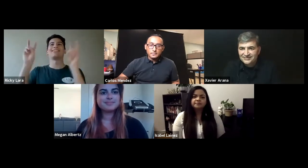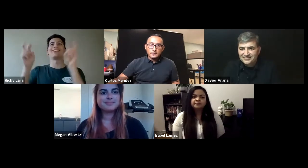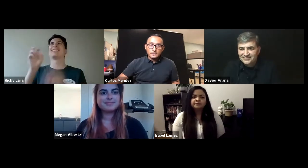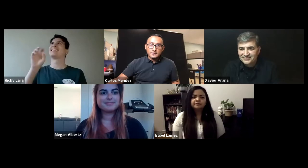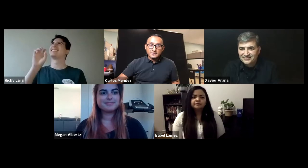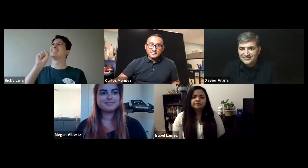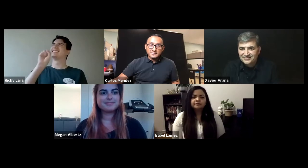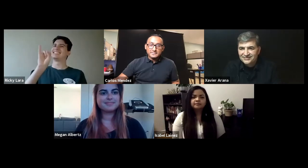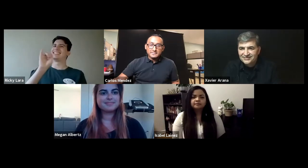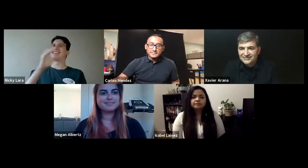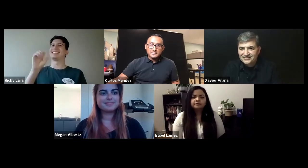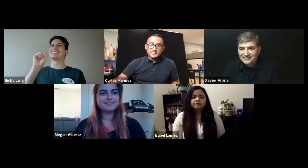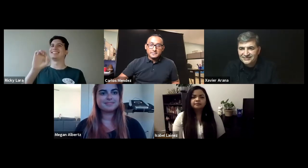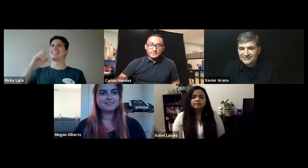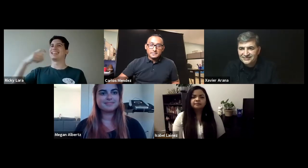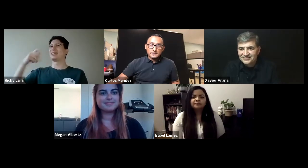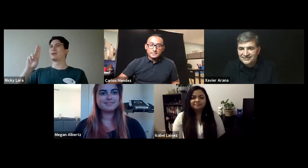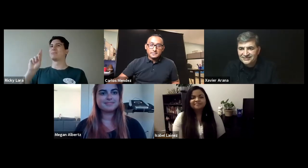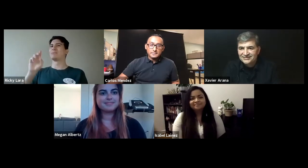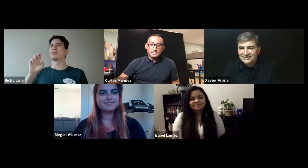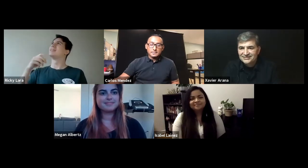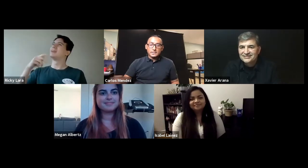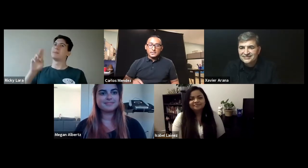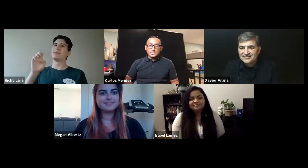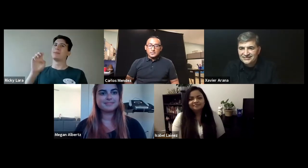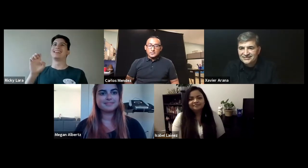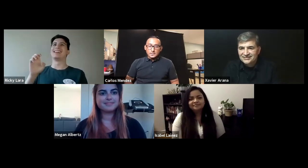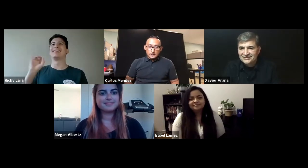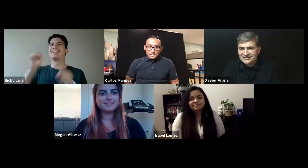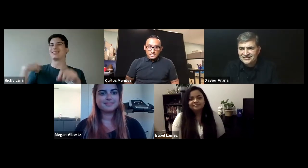Ricky: Ah, that's great advice. Yeah.